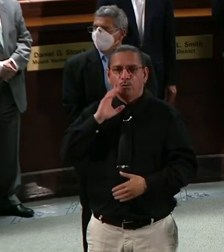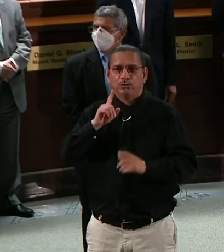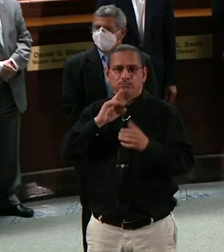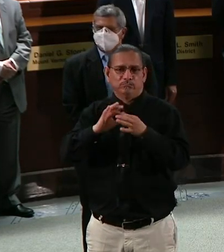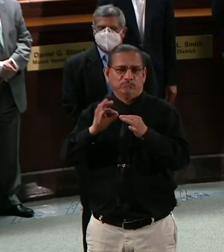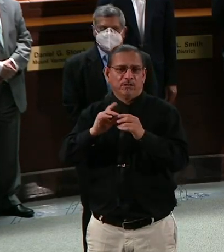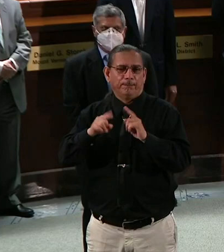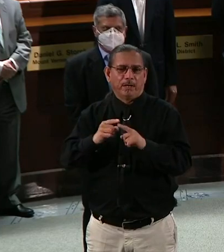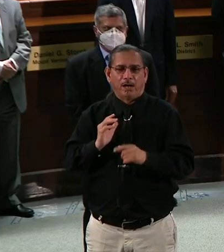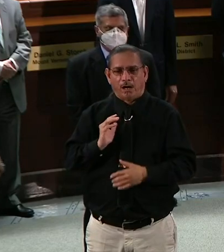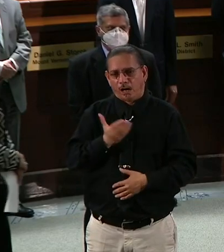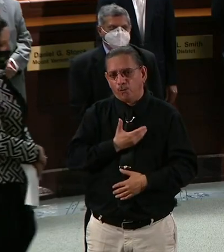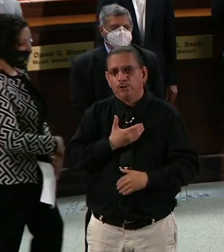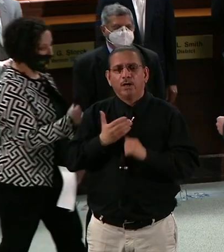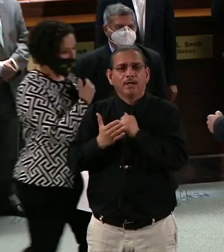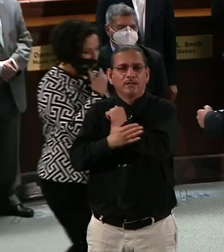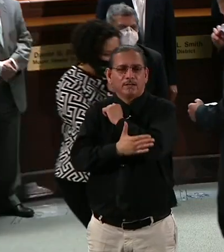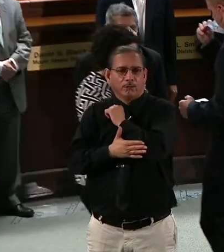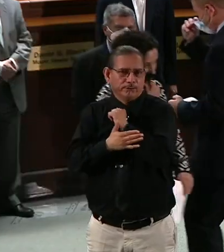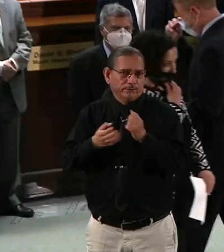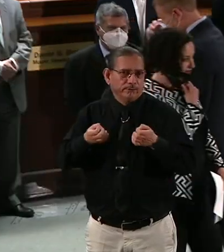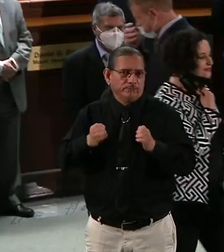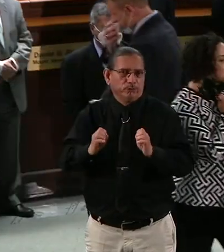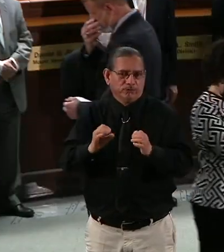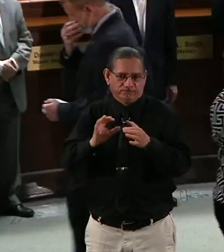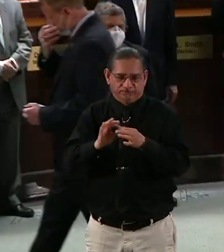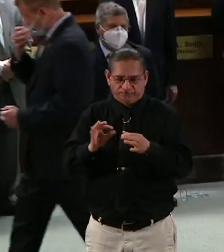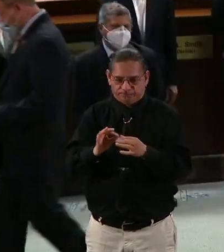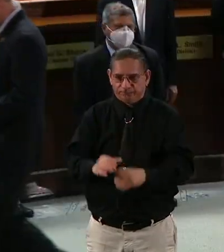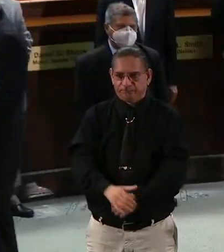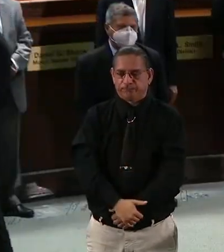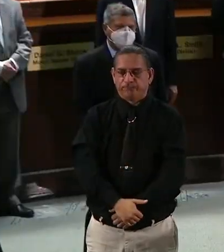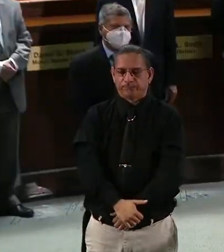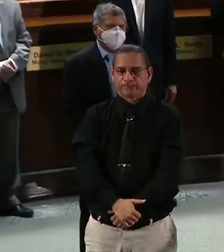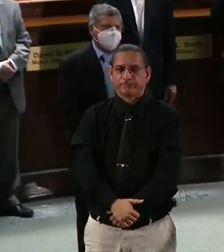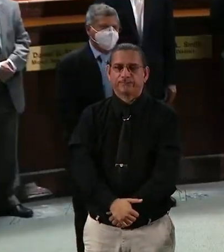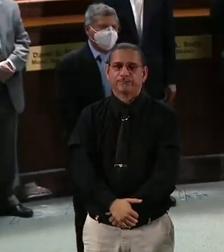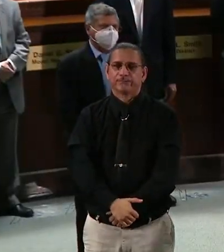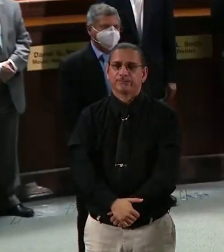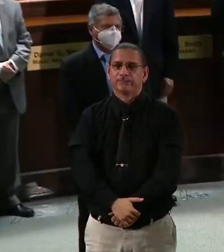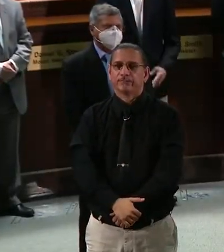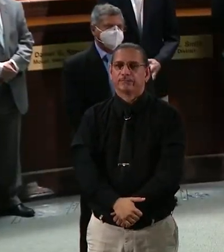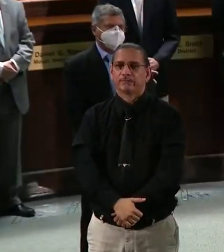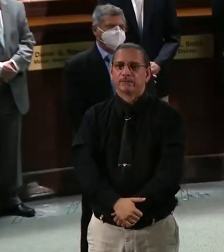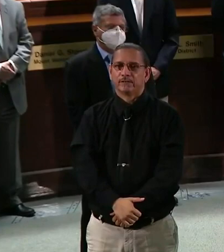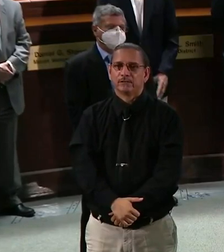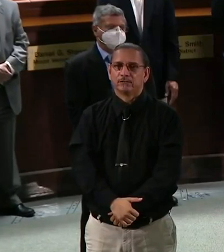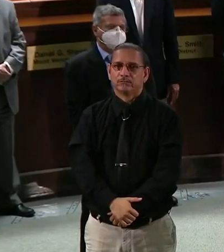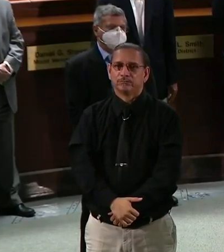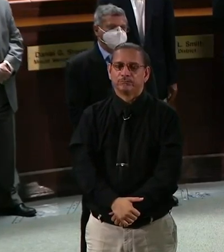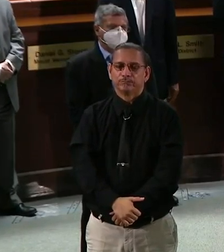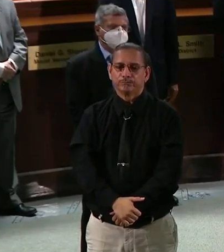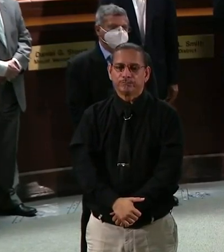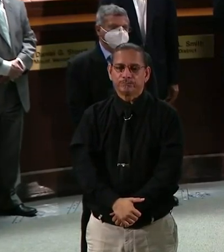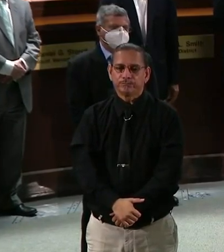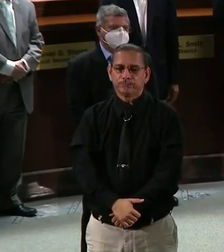FROM THE PROVIDENCE DISTRICT